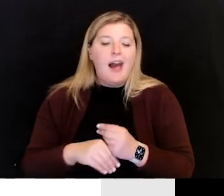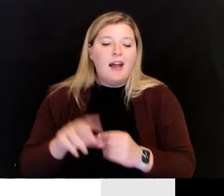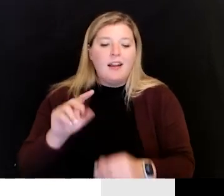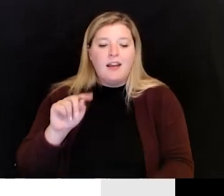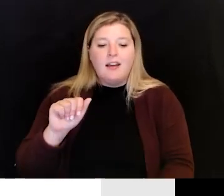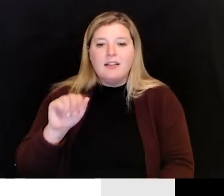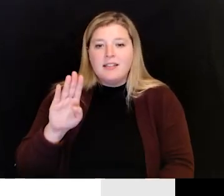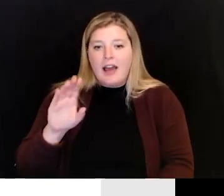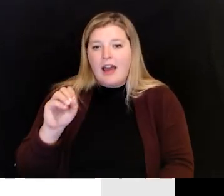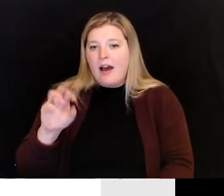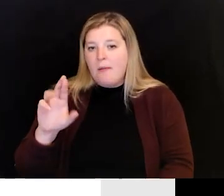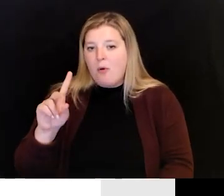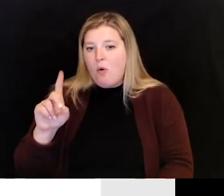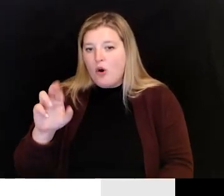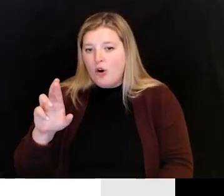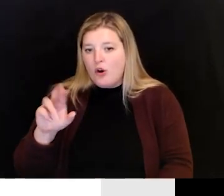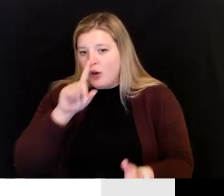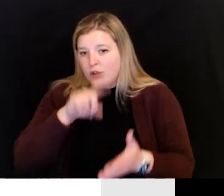which is pretty slick.